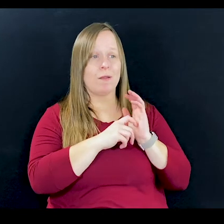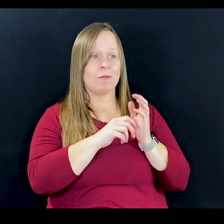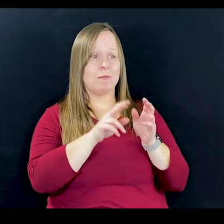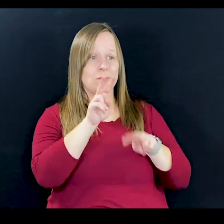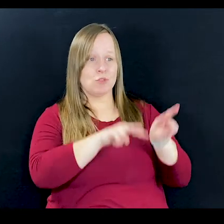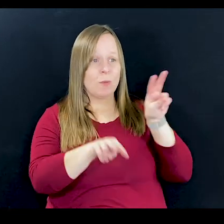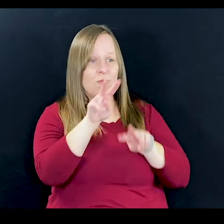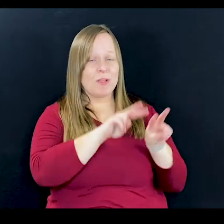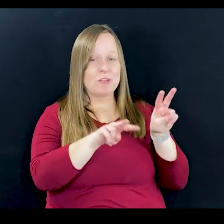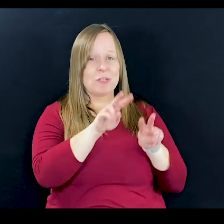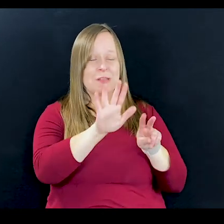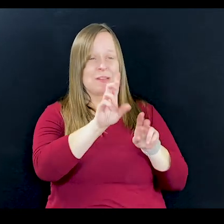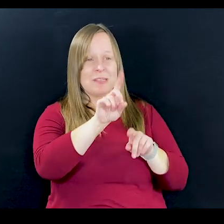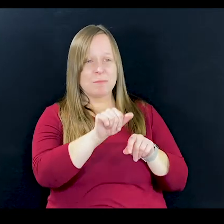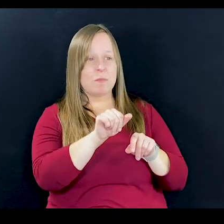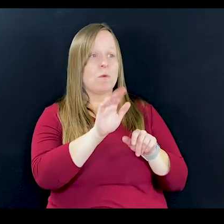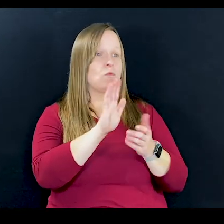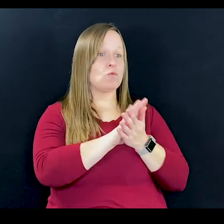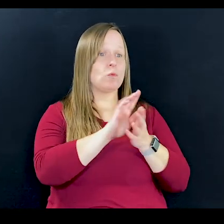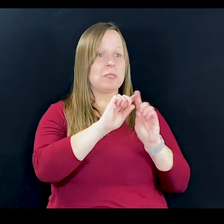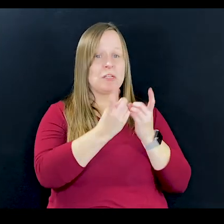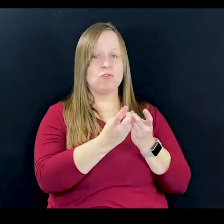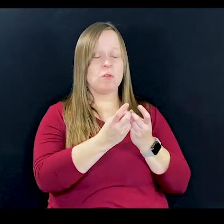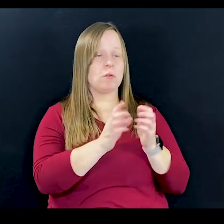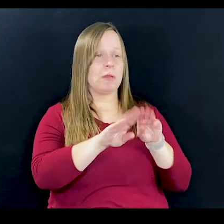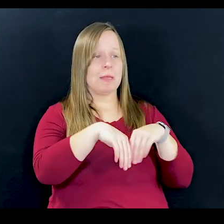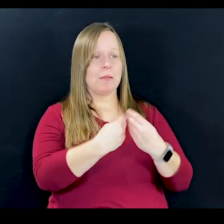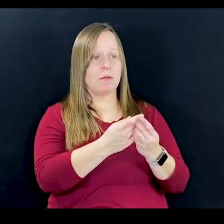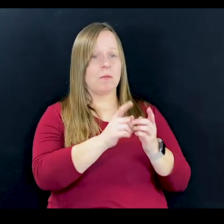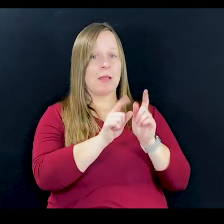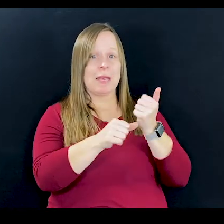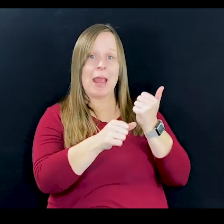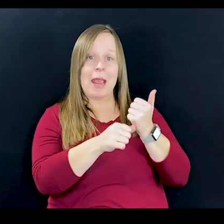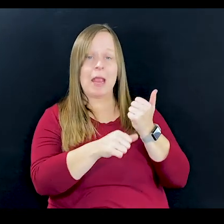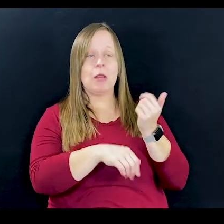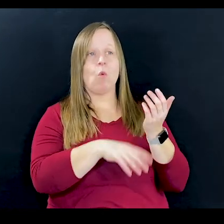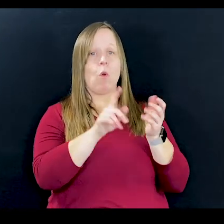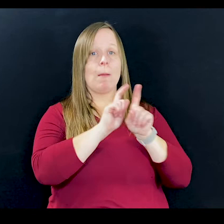of their disability, a school district could provide an aide or a bus stop